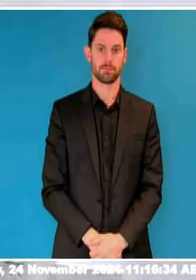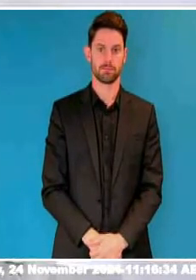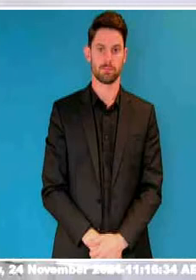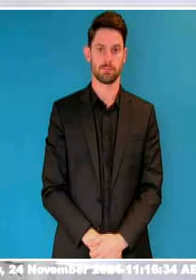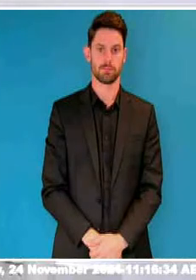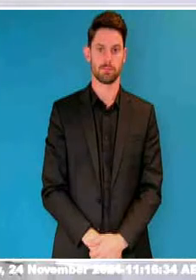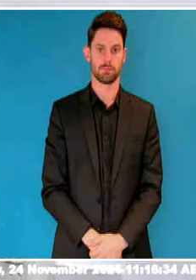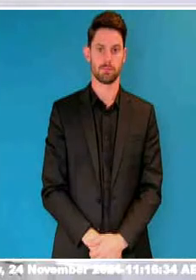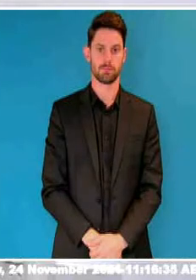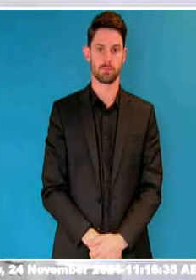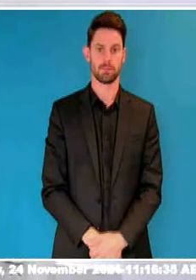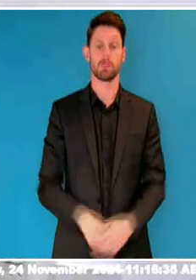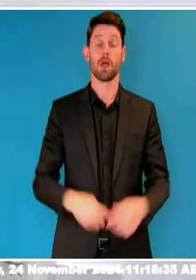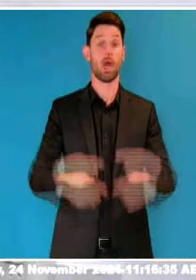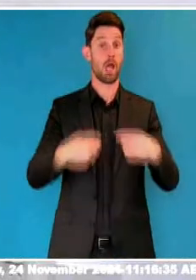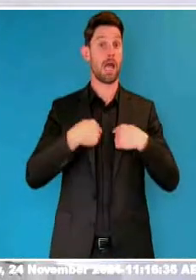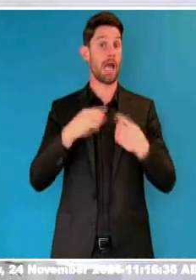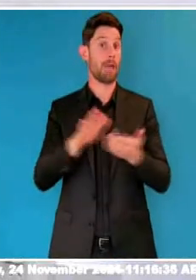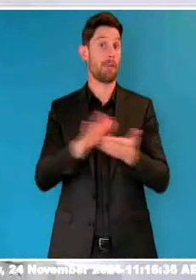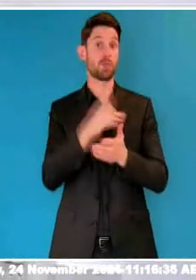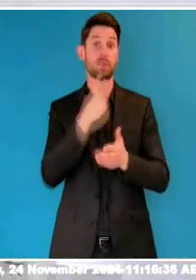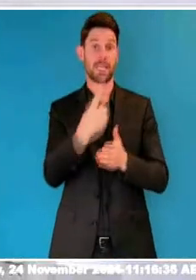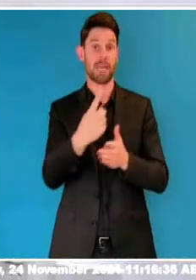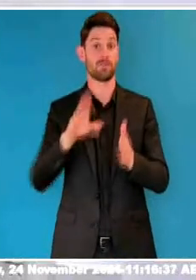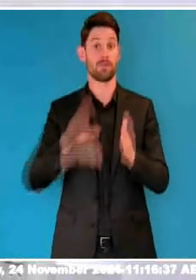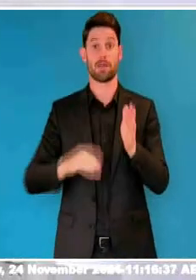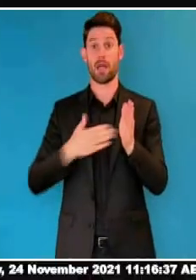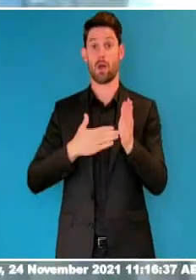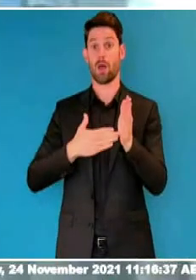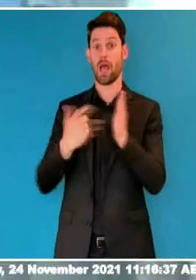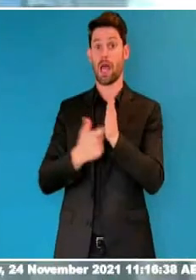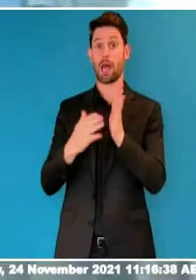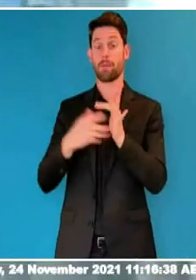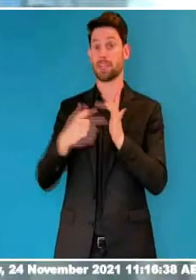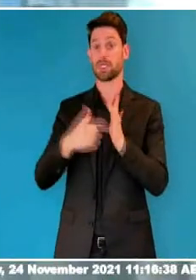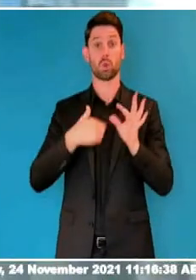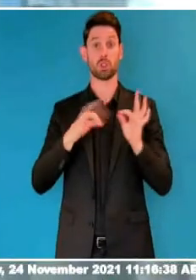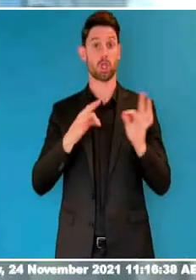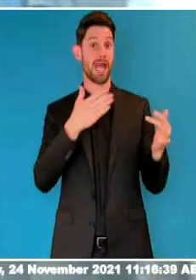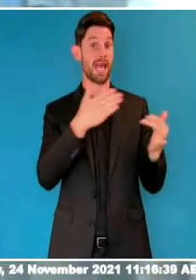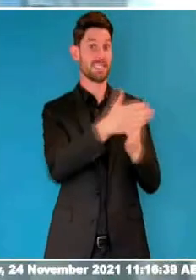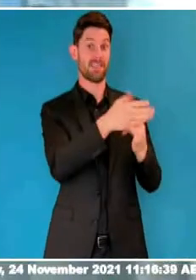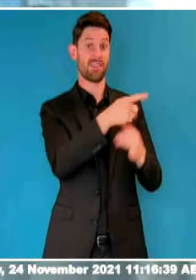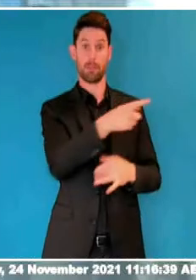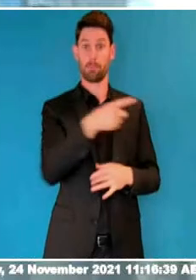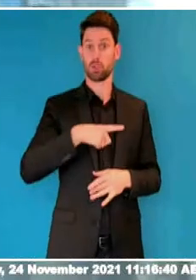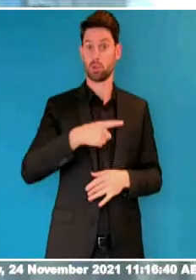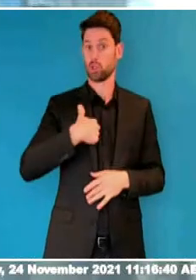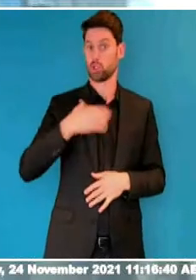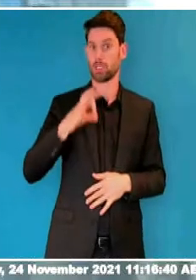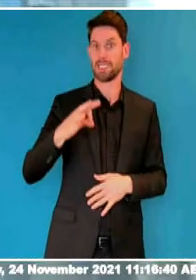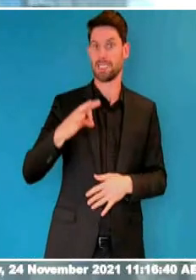If I can answer on behalf of RMIT. We haven't accessed it because we haven't needed to at this time as a large employer.